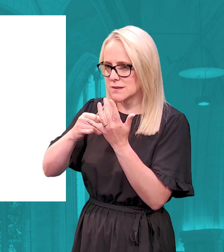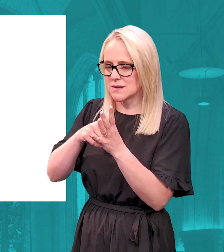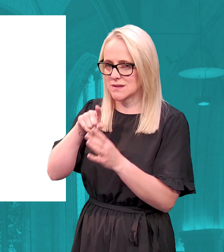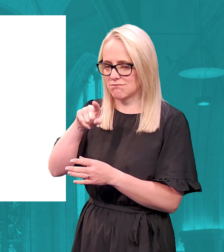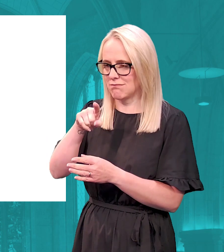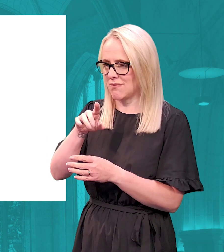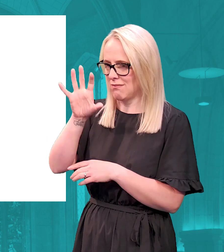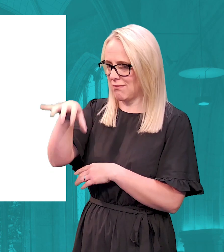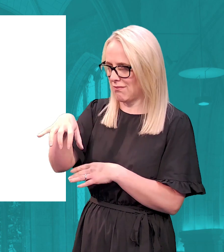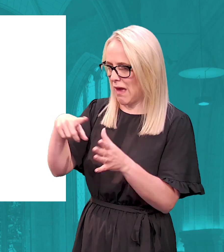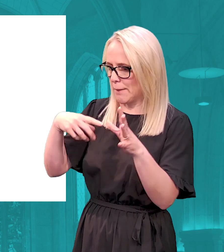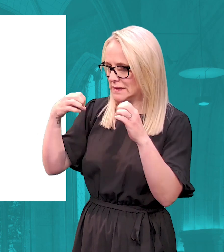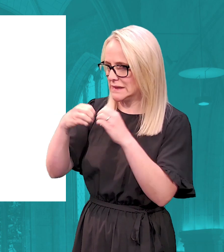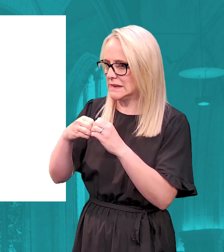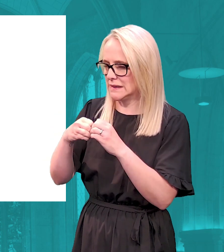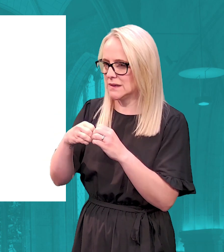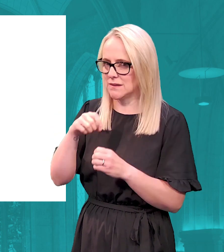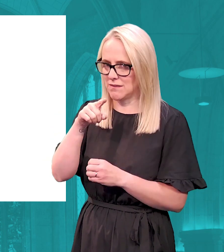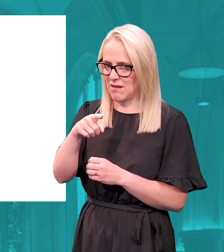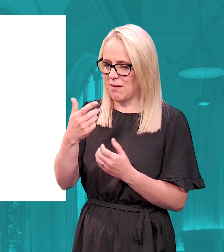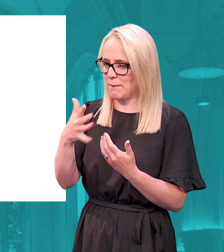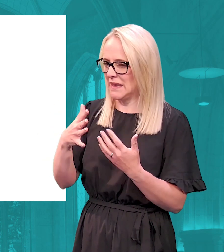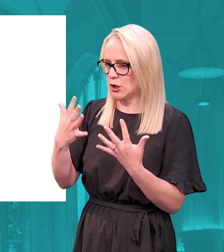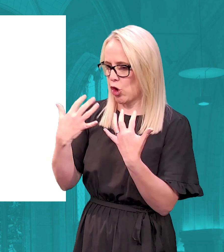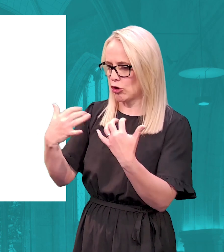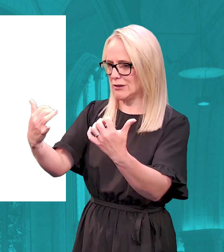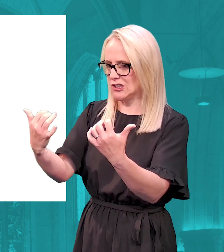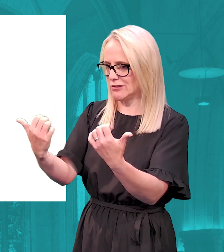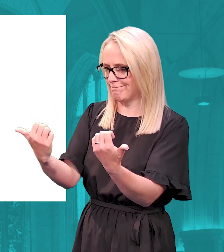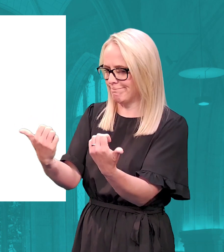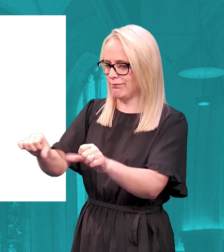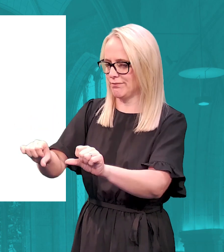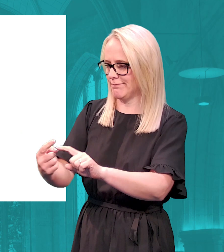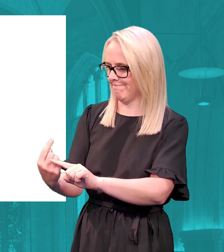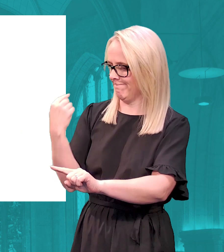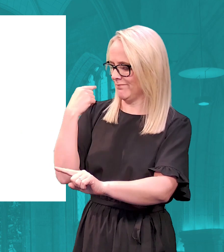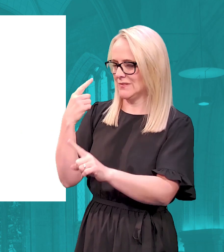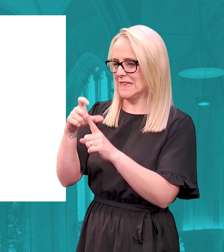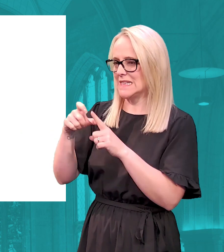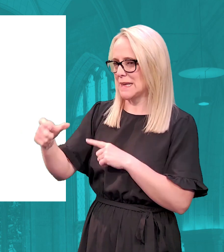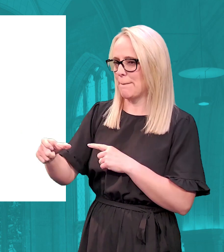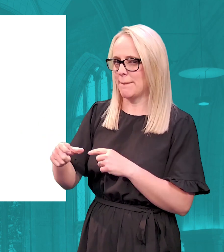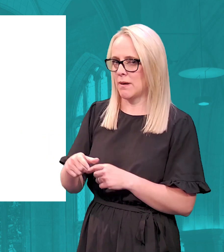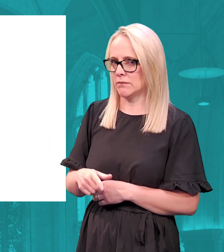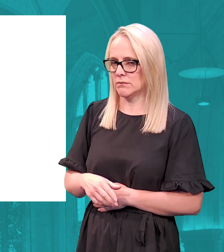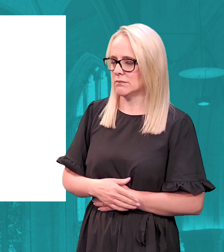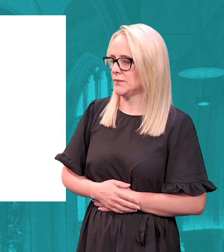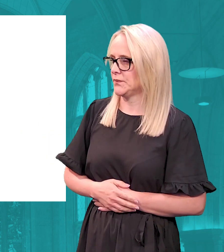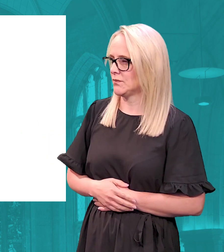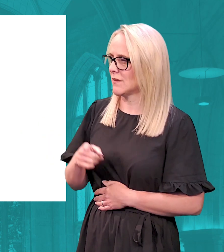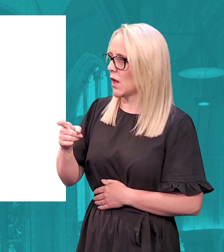where the congregation was dissolved last December. The Kirk is now held by the trustees